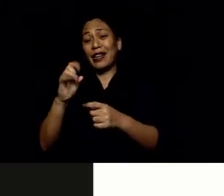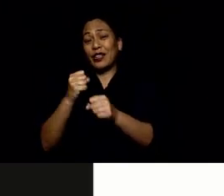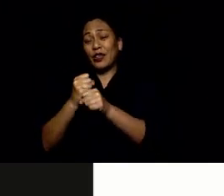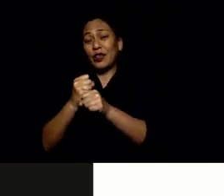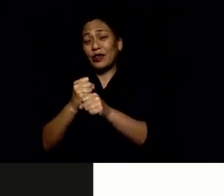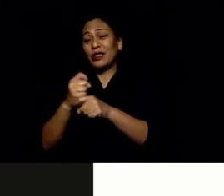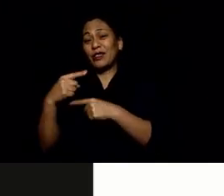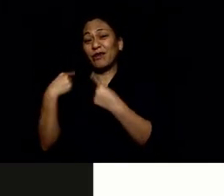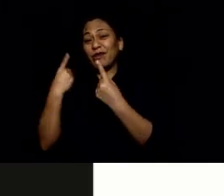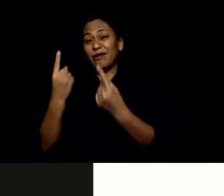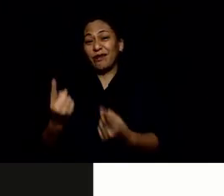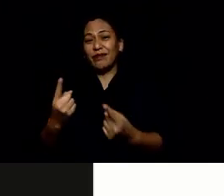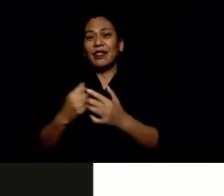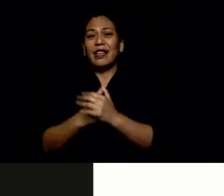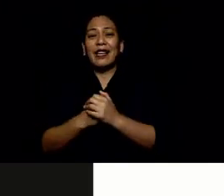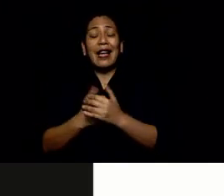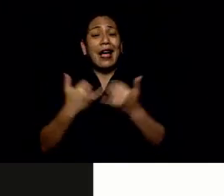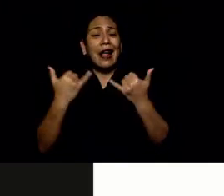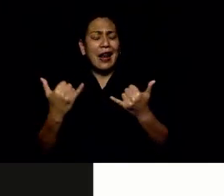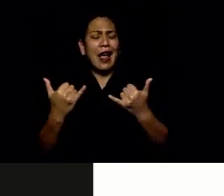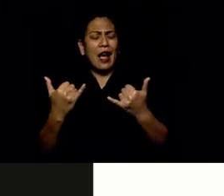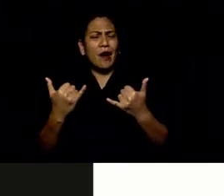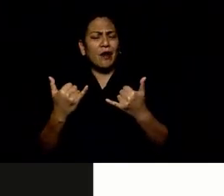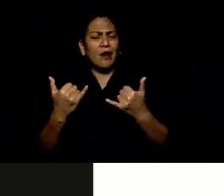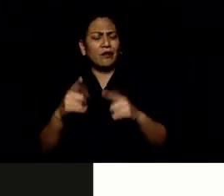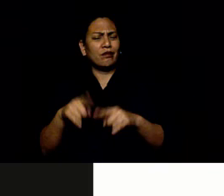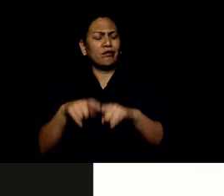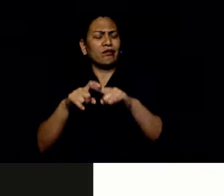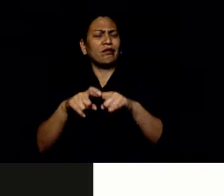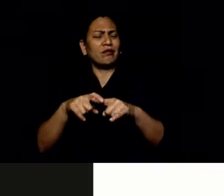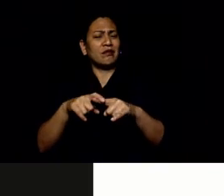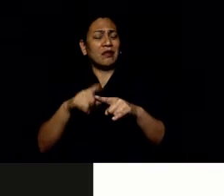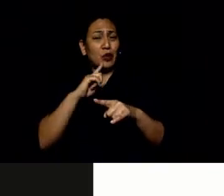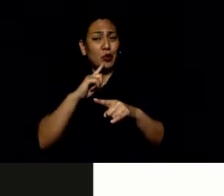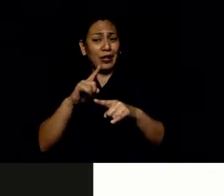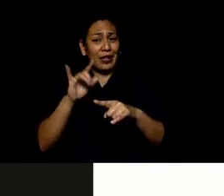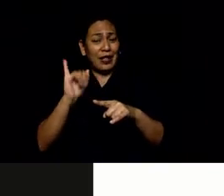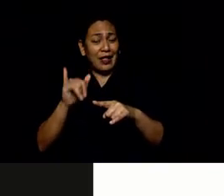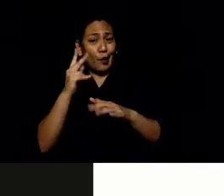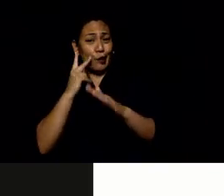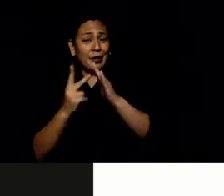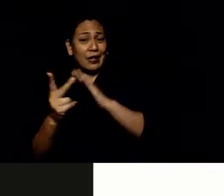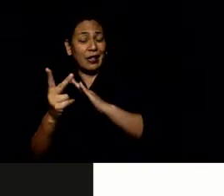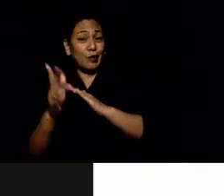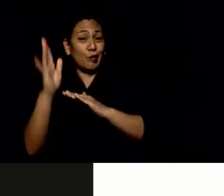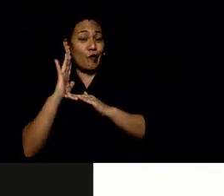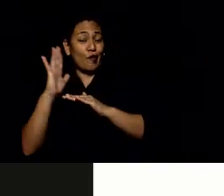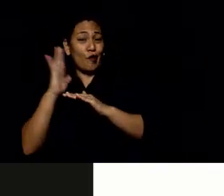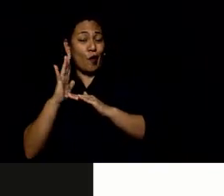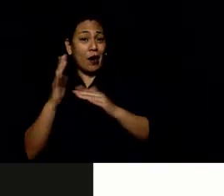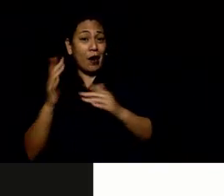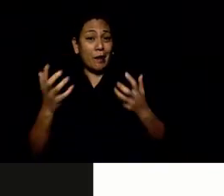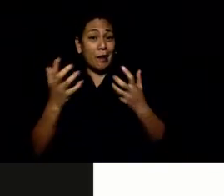And so it's a good time to ask how well does it match up with their projections?